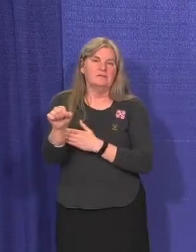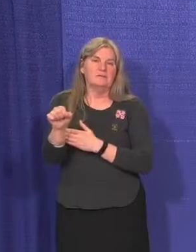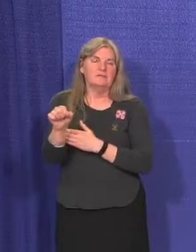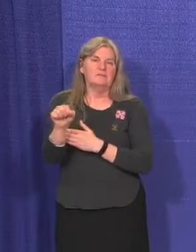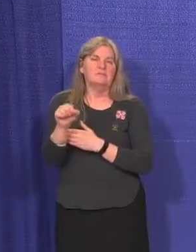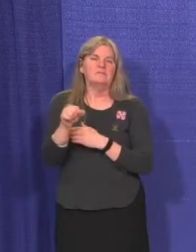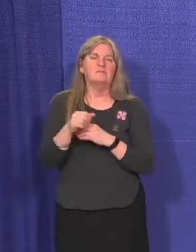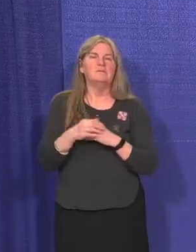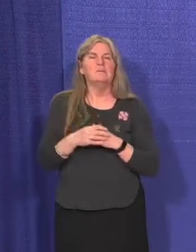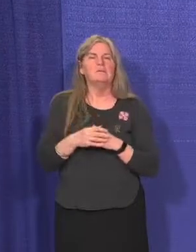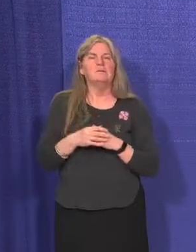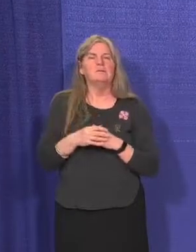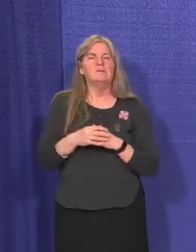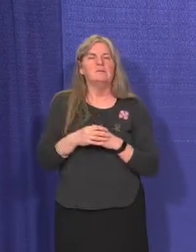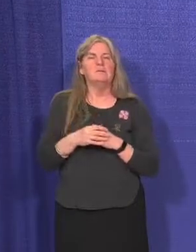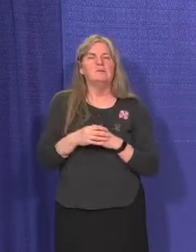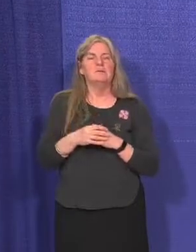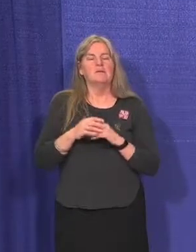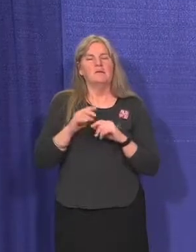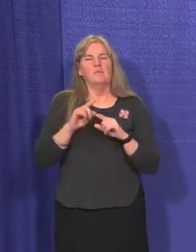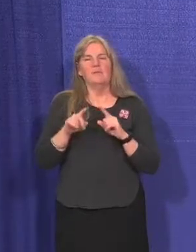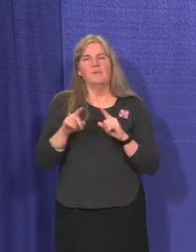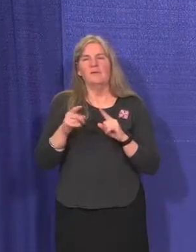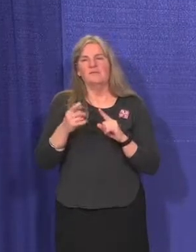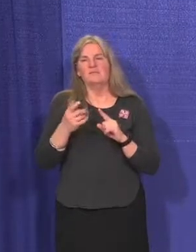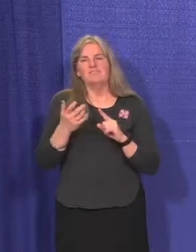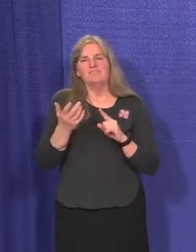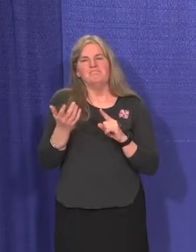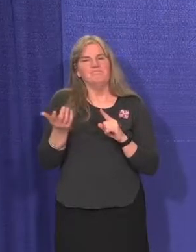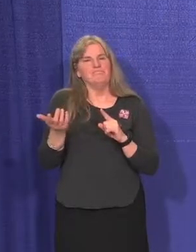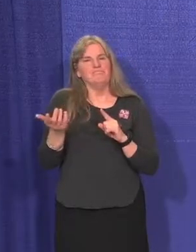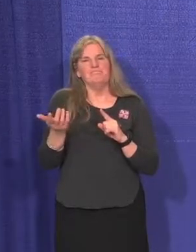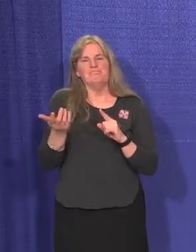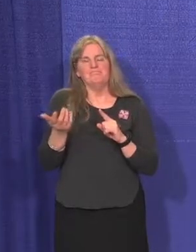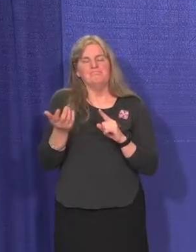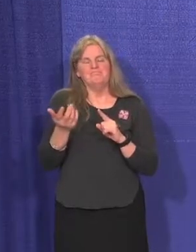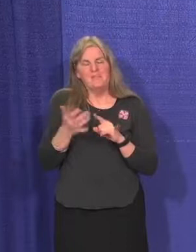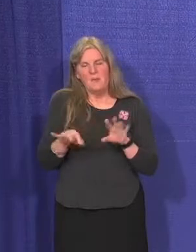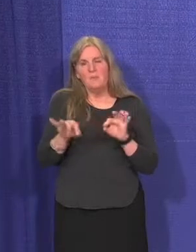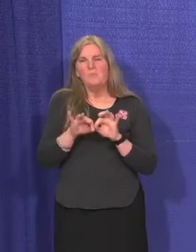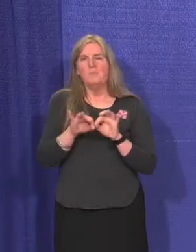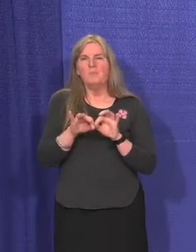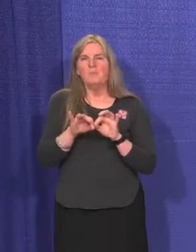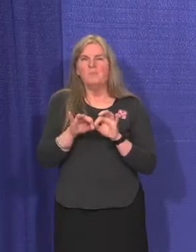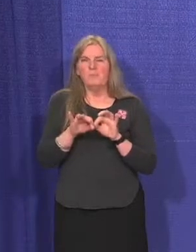As a risk of adverse outcomes and so I think that there are